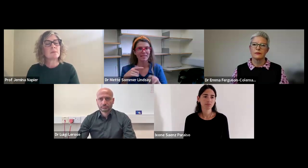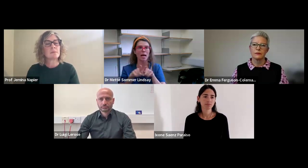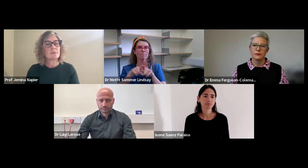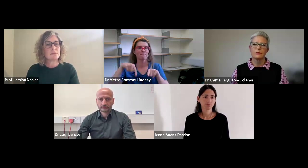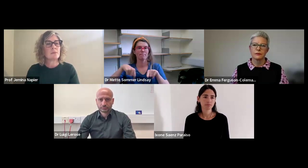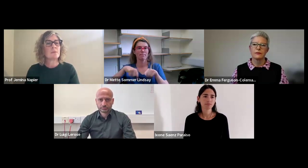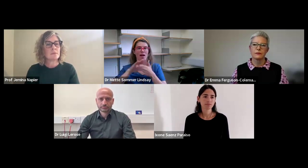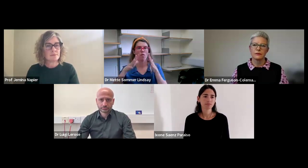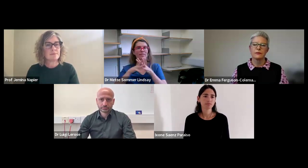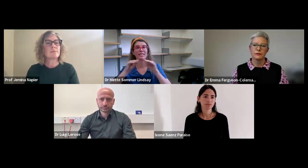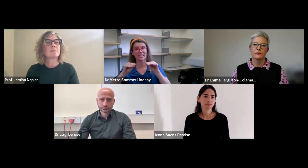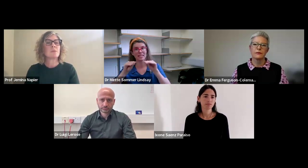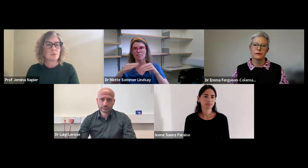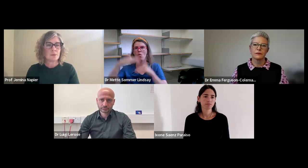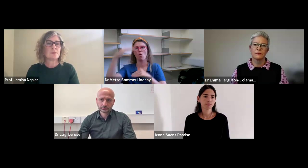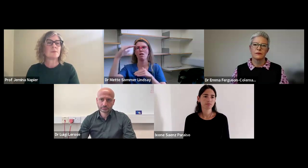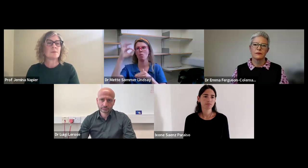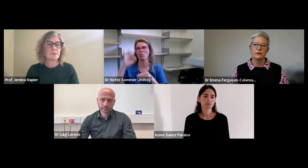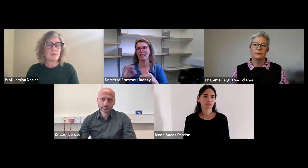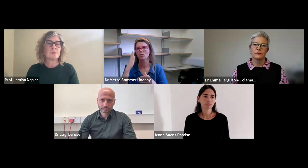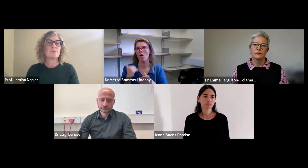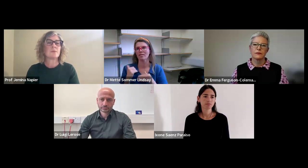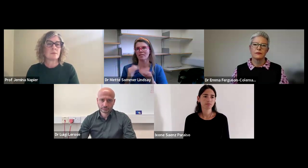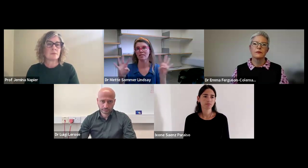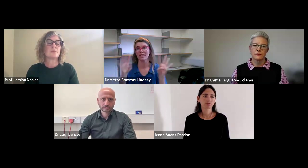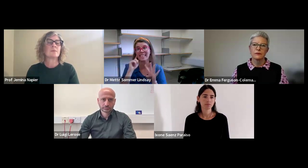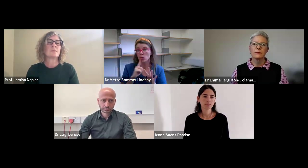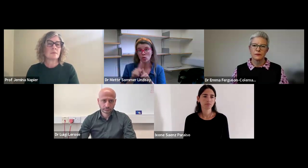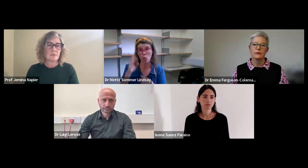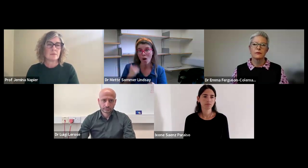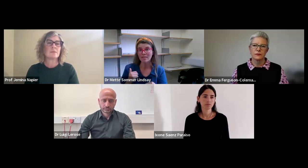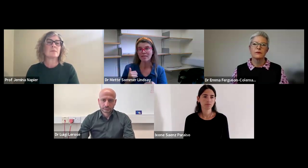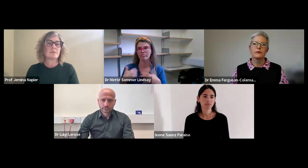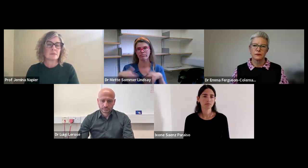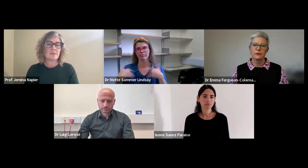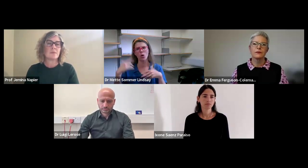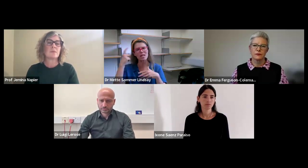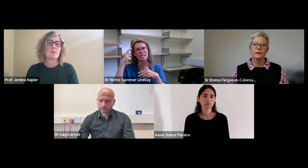we're all white. So Heriot-Watt teaching staff, the highest percentage is white.